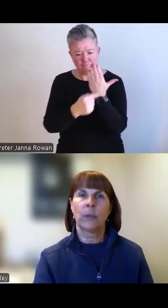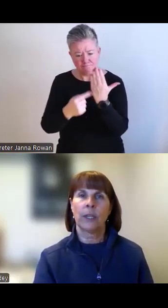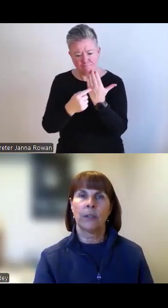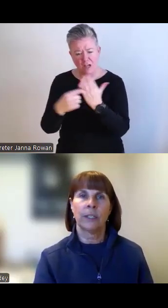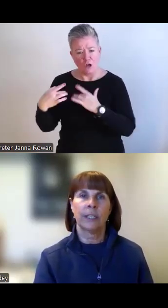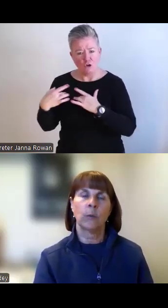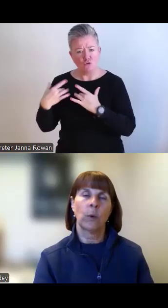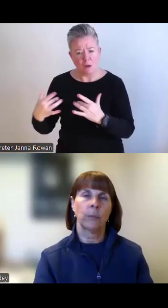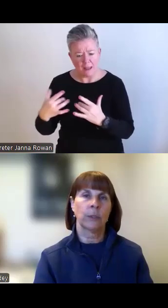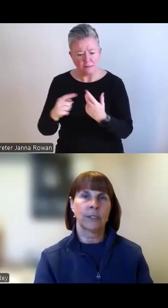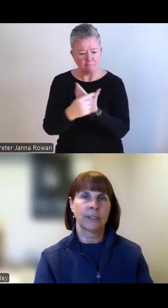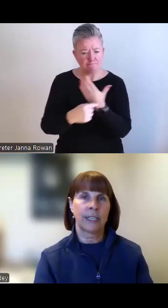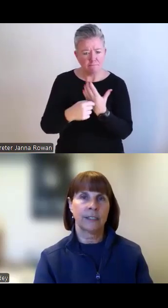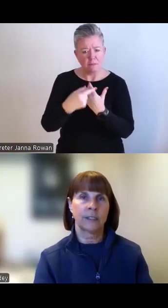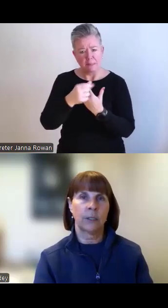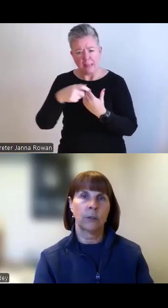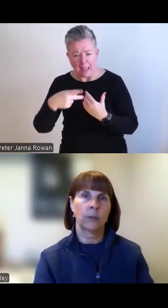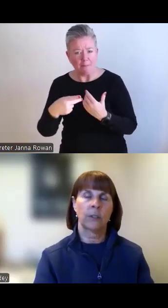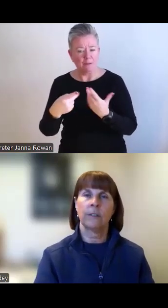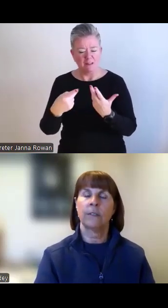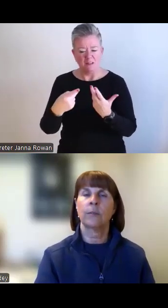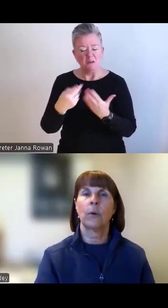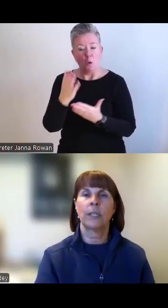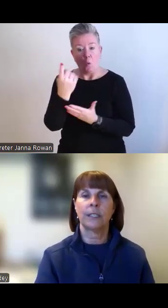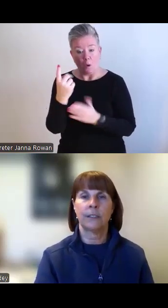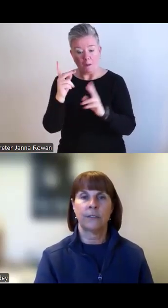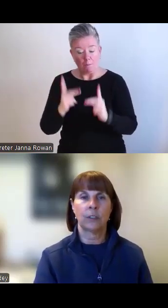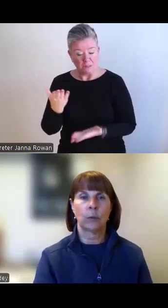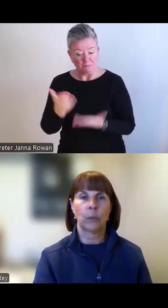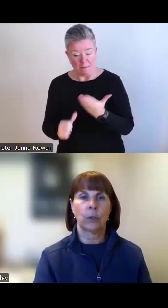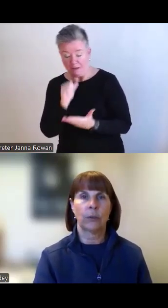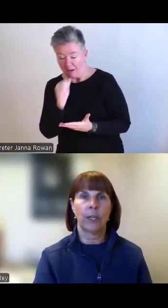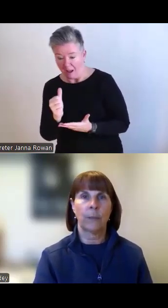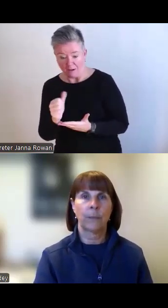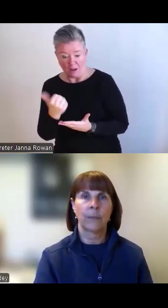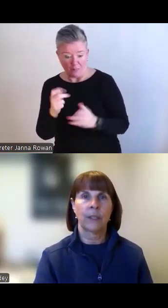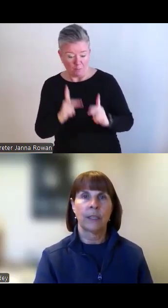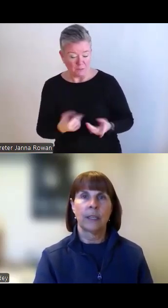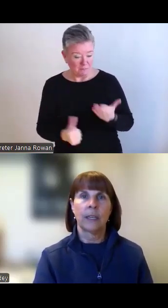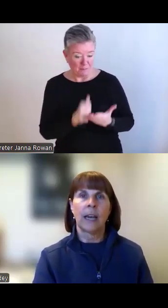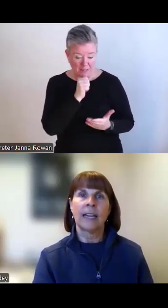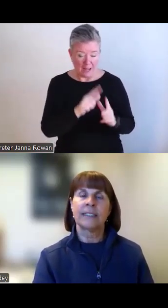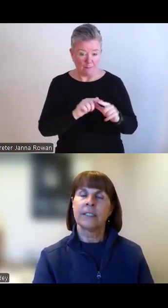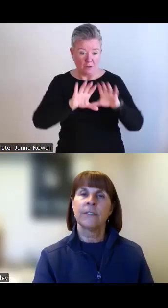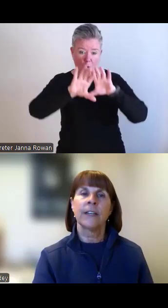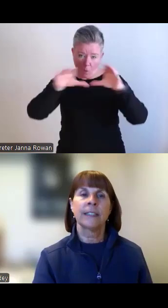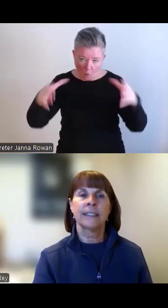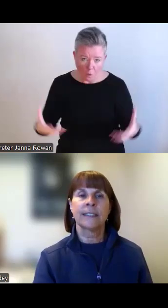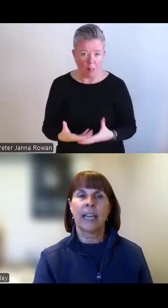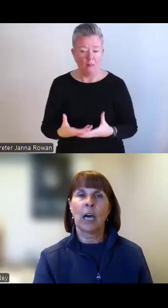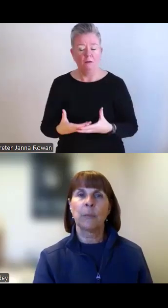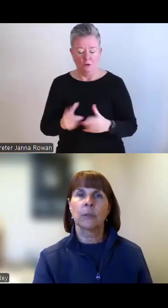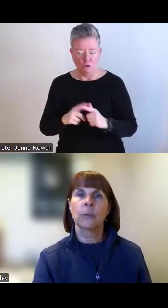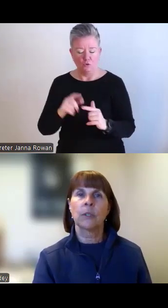always apparent in one person's caseload. or even in one individual program. Identifying these gaps